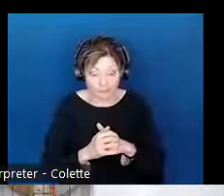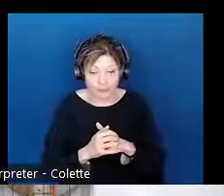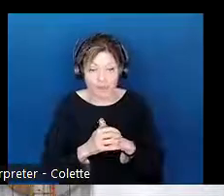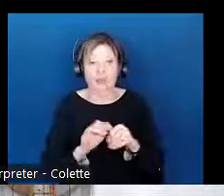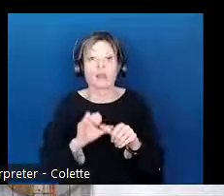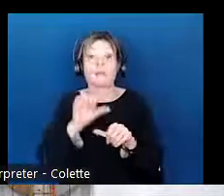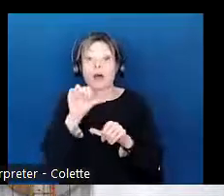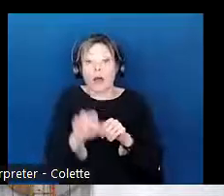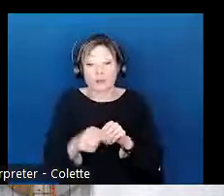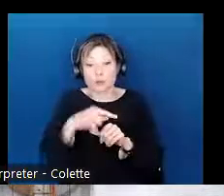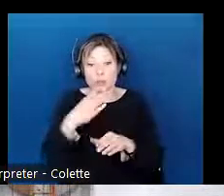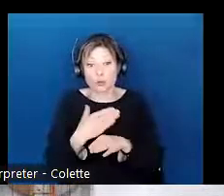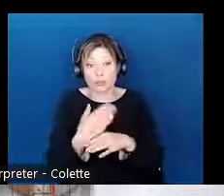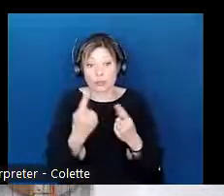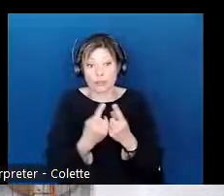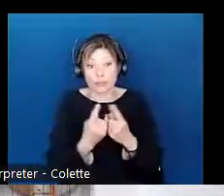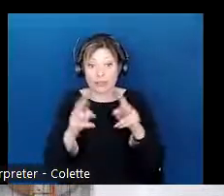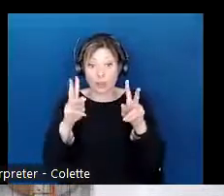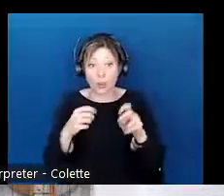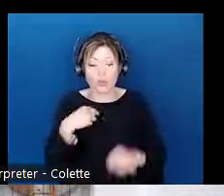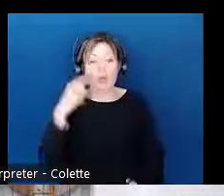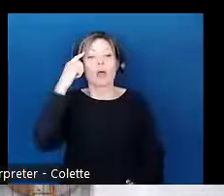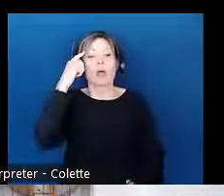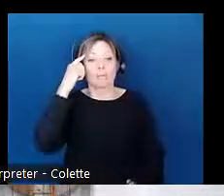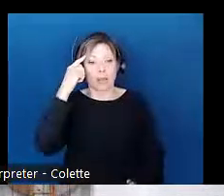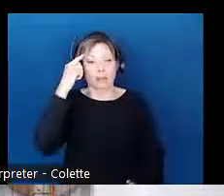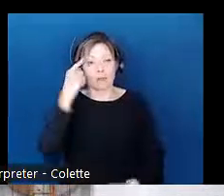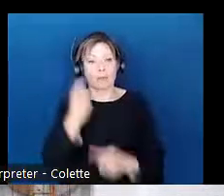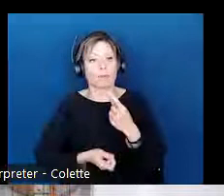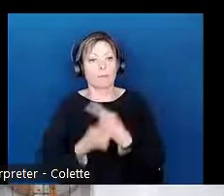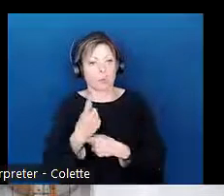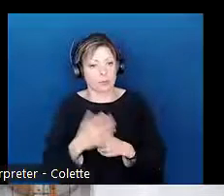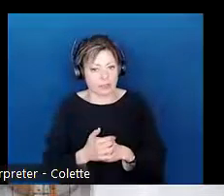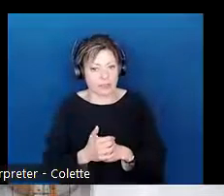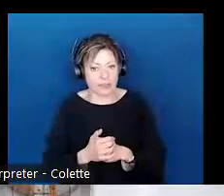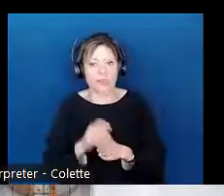going to do something called a mindful moment so um there'll be a little bit of audio going on of